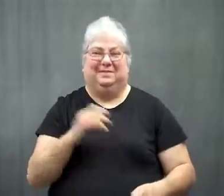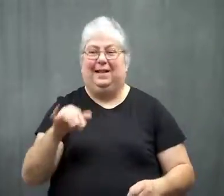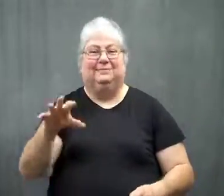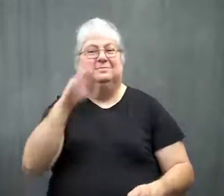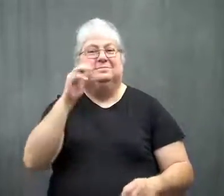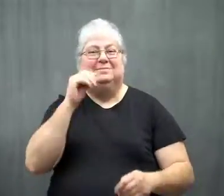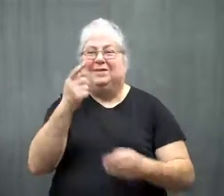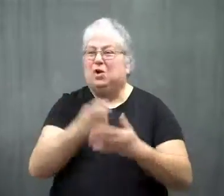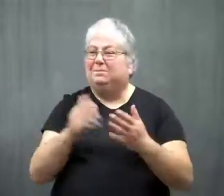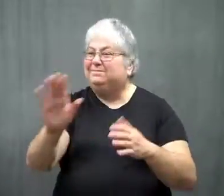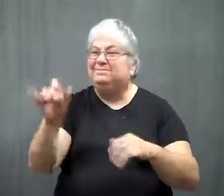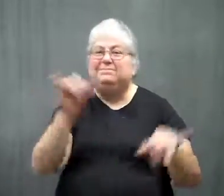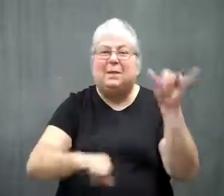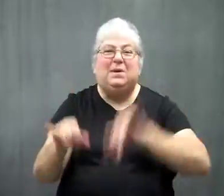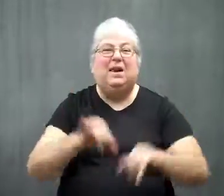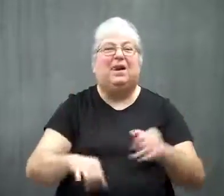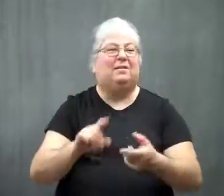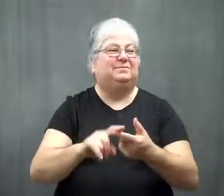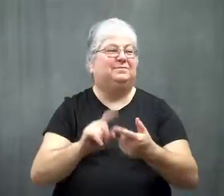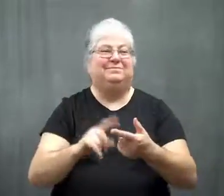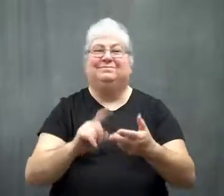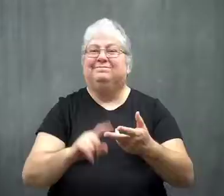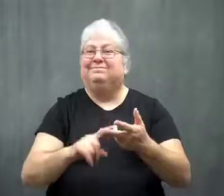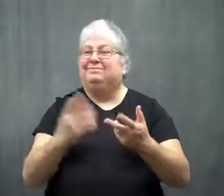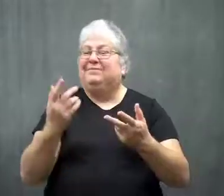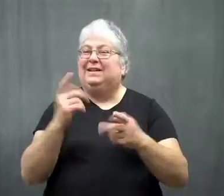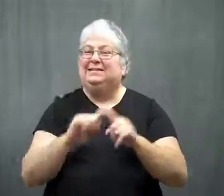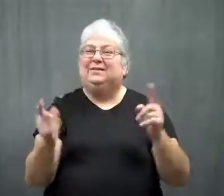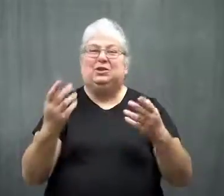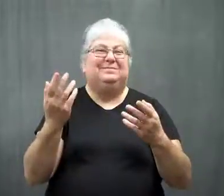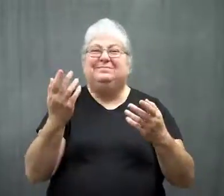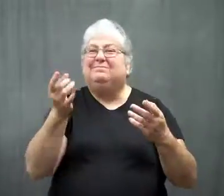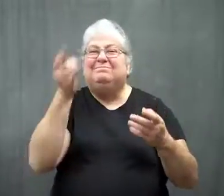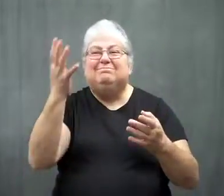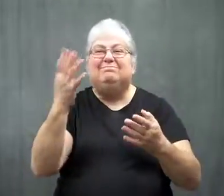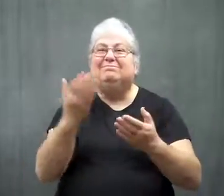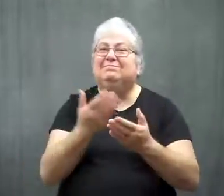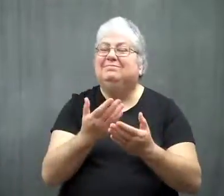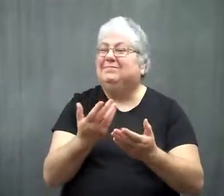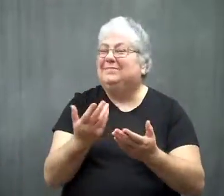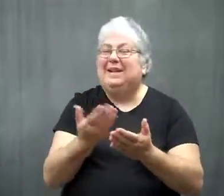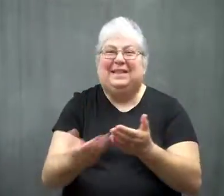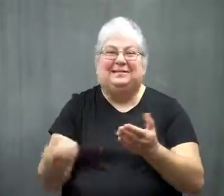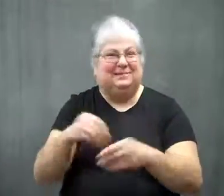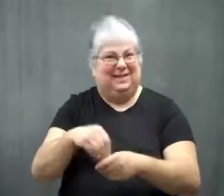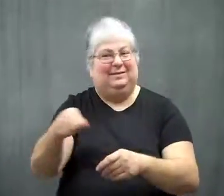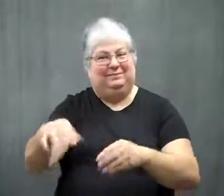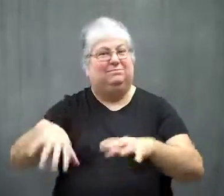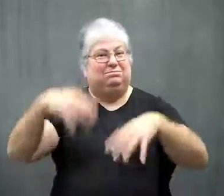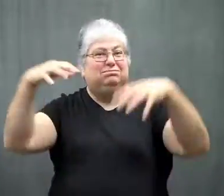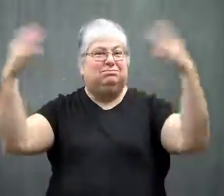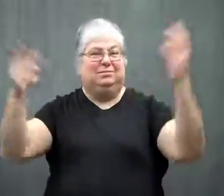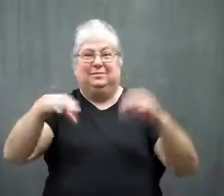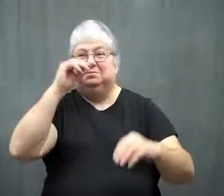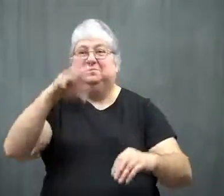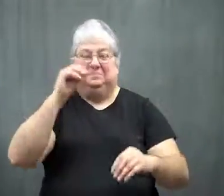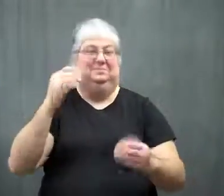It's from inhaling chemicals and hazardous compounds in the smoke.